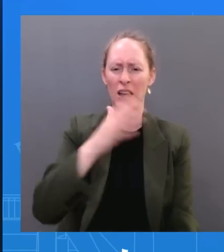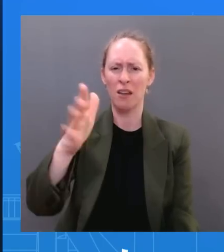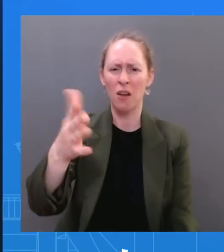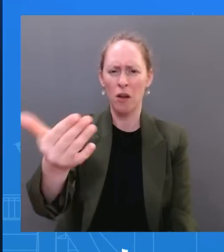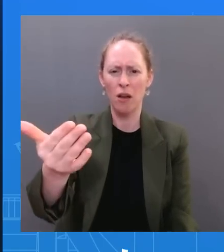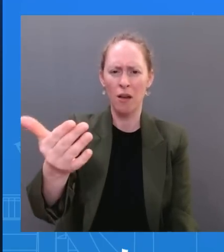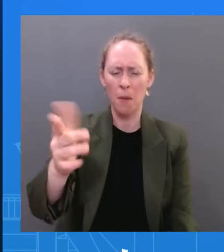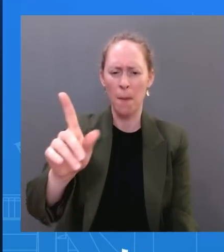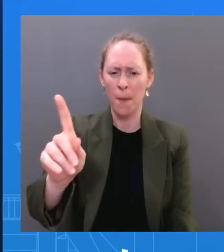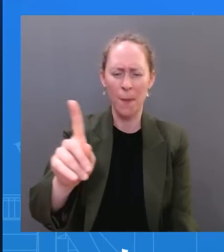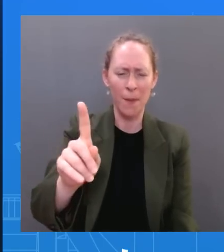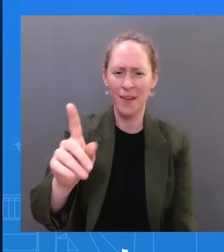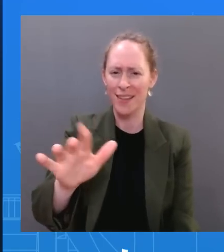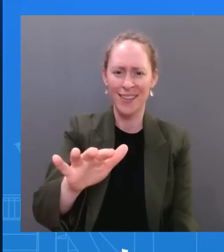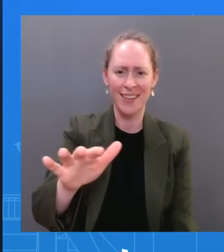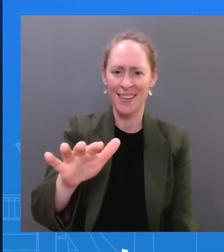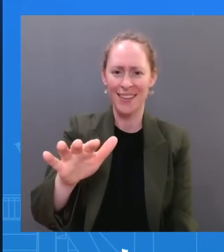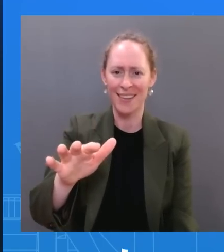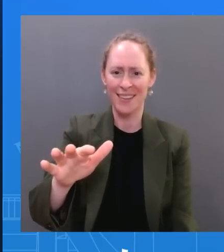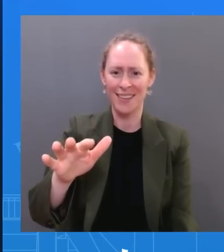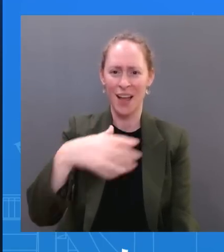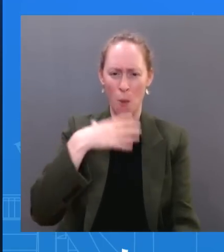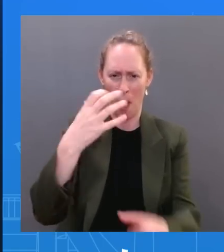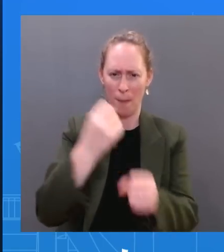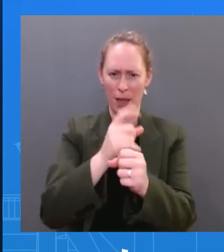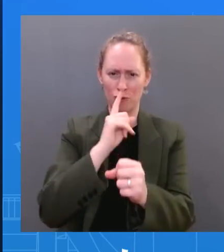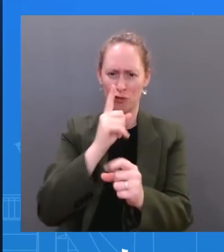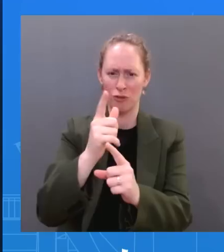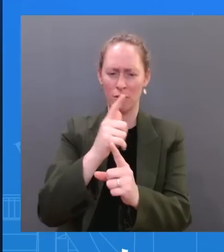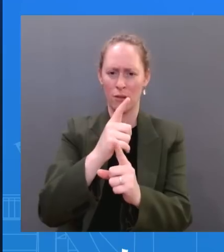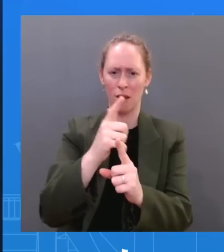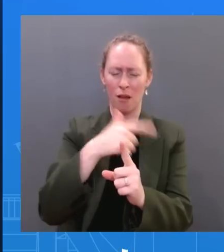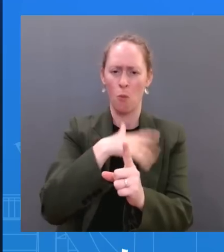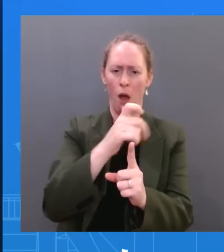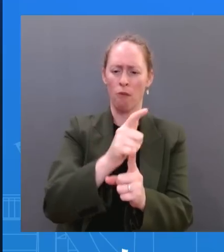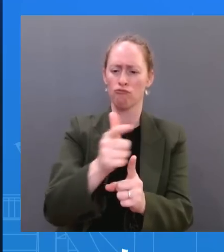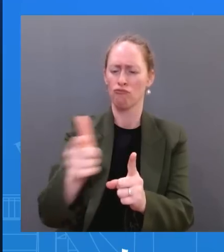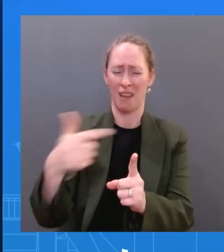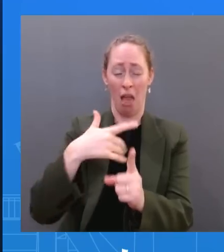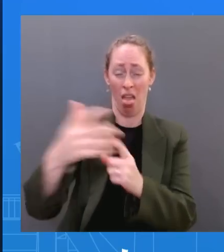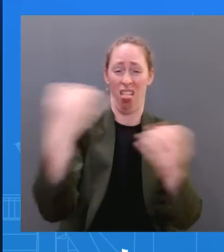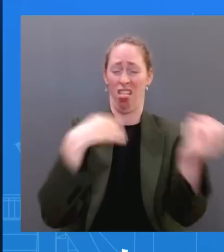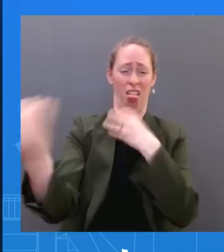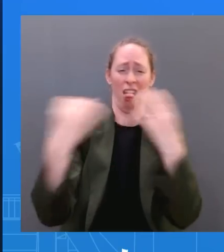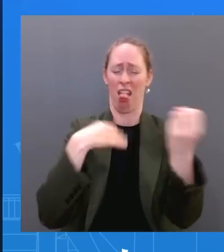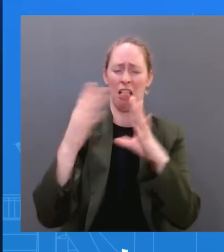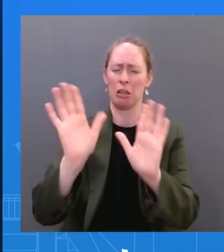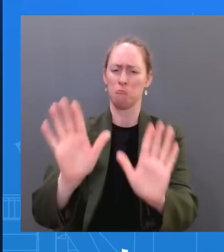and not letting people just shout, we'll come -- but before we end the briefing, I'll come to you. The Press: Thank you. >> Mr. Sullivan: Yeah. The Press: Thanks, Jake.